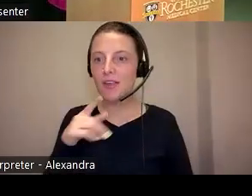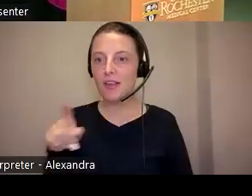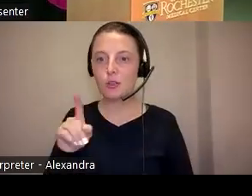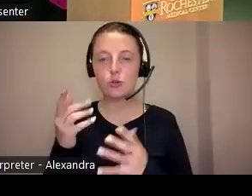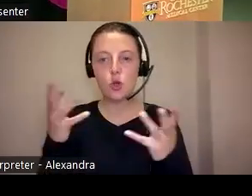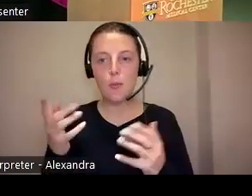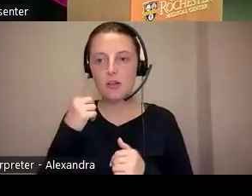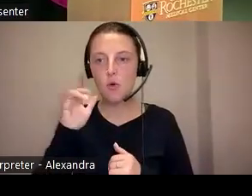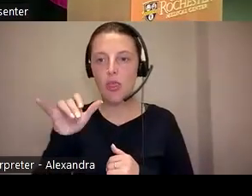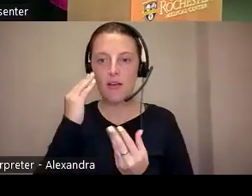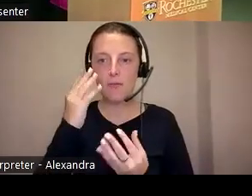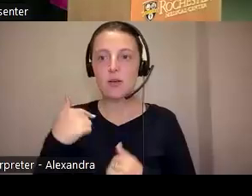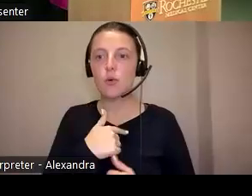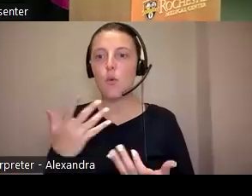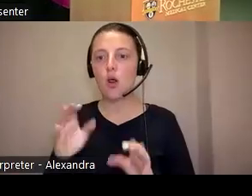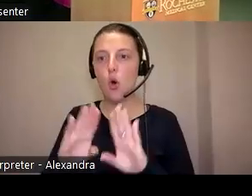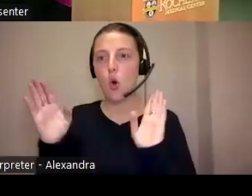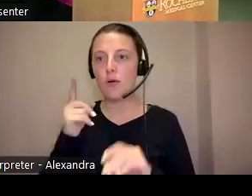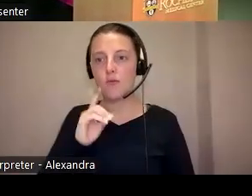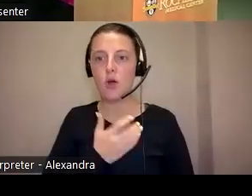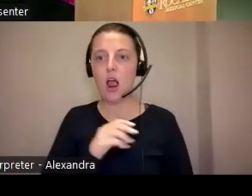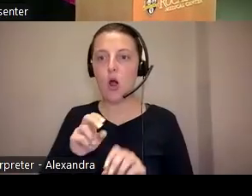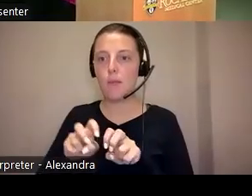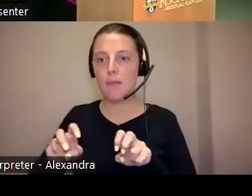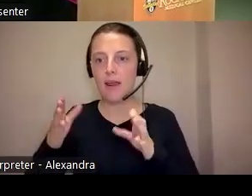our panelists now to share a little bit about their lived experience. So,